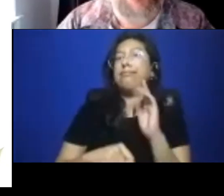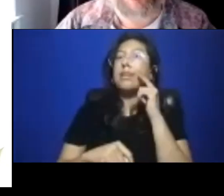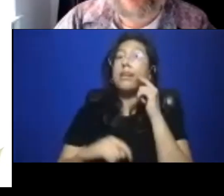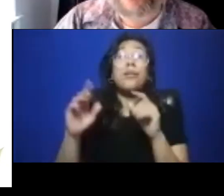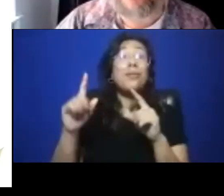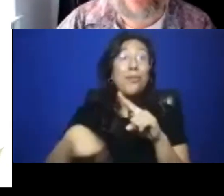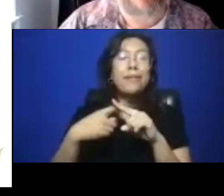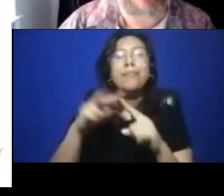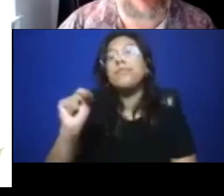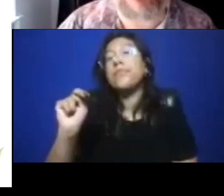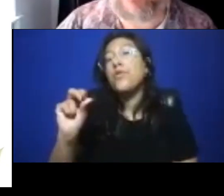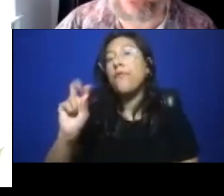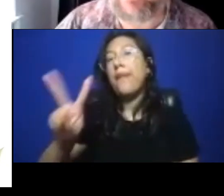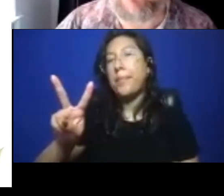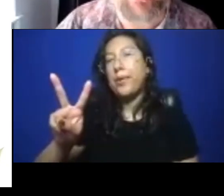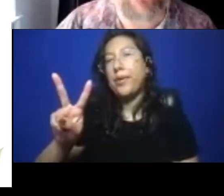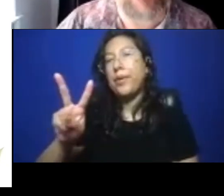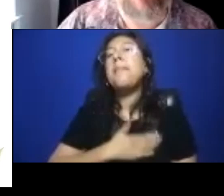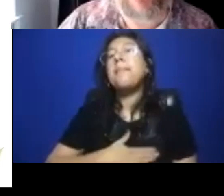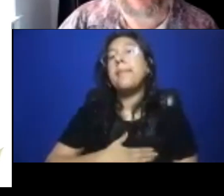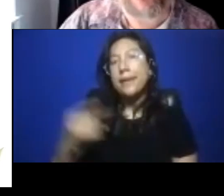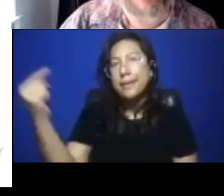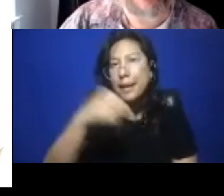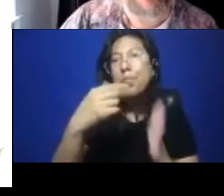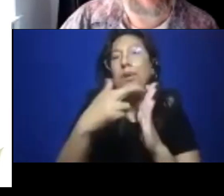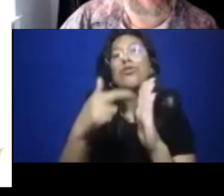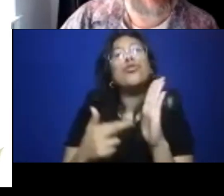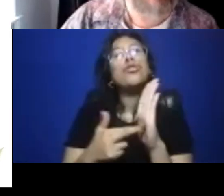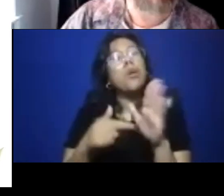So please come back and we'll go into much more detail about that.